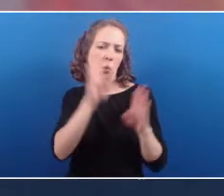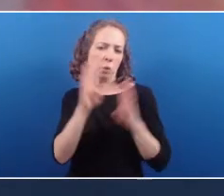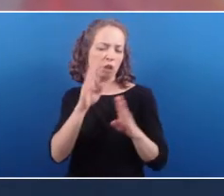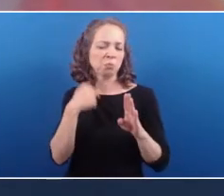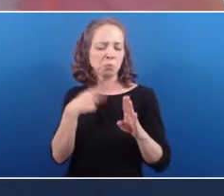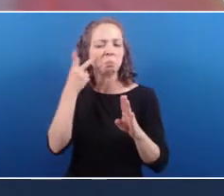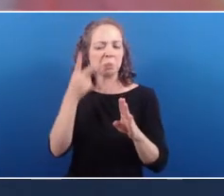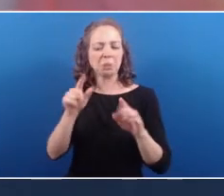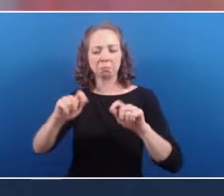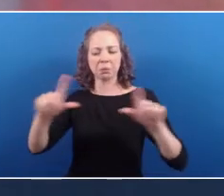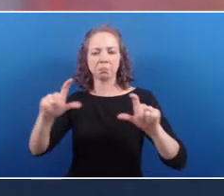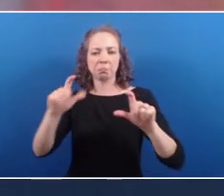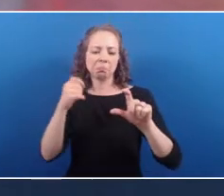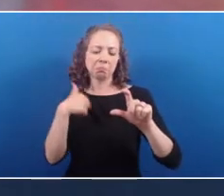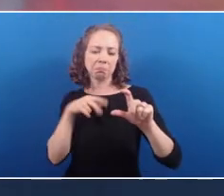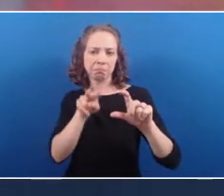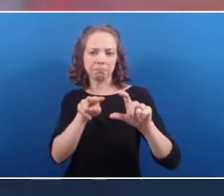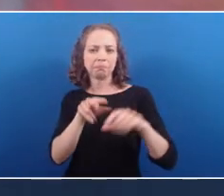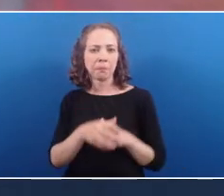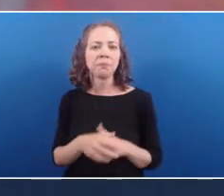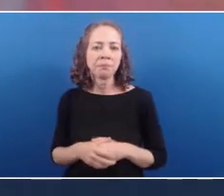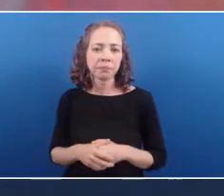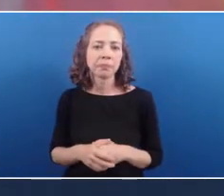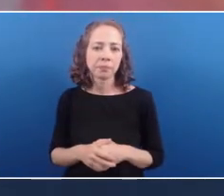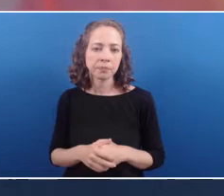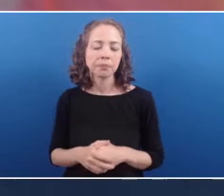We can always throw that in with the recording. So.